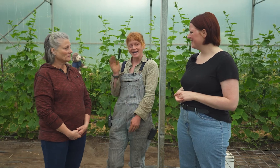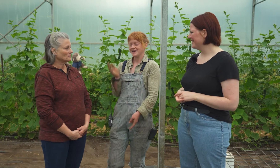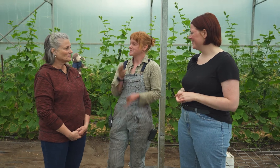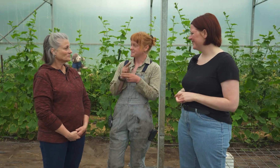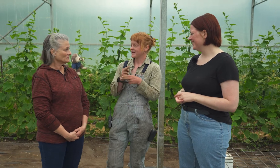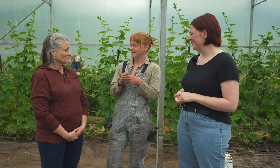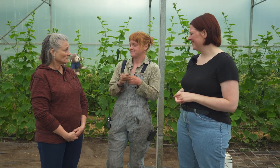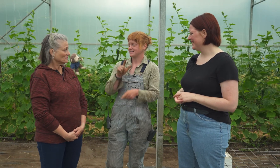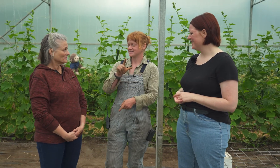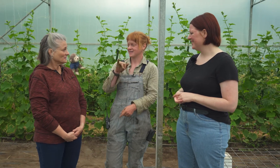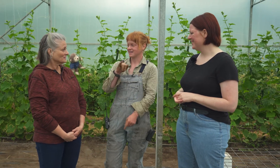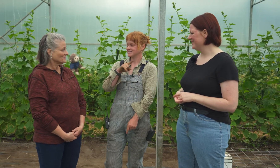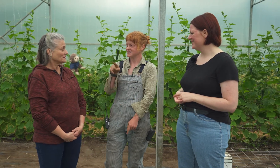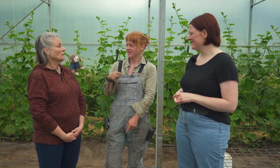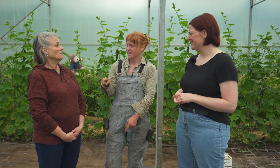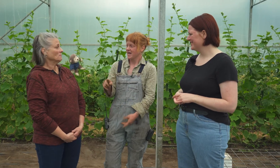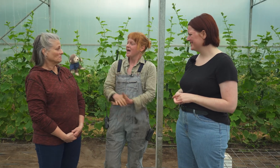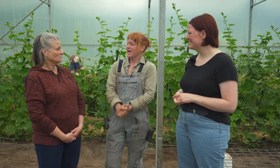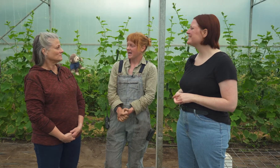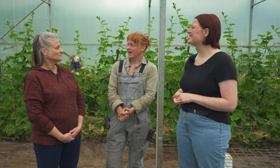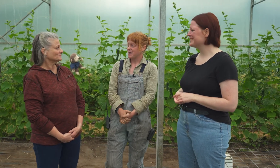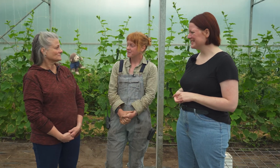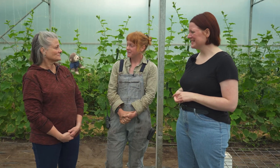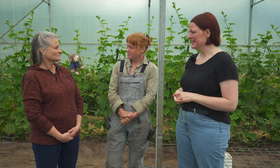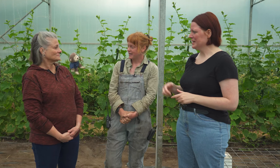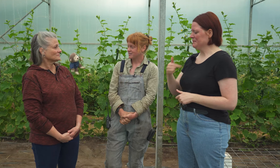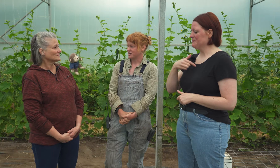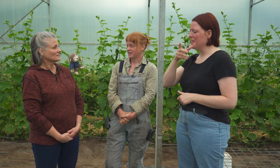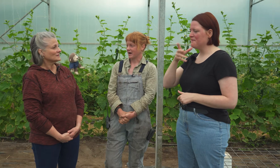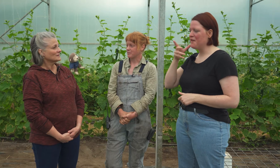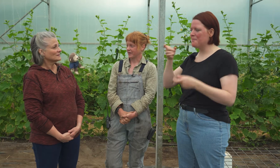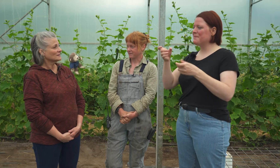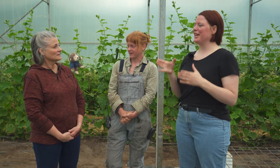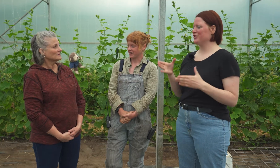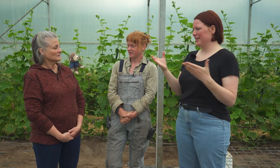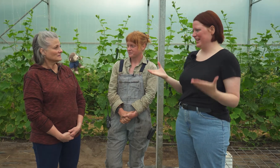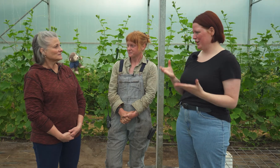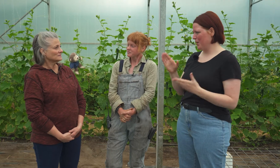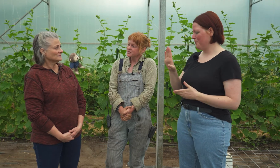Hi, my name is Liz. And I'm the farm manager here at Blandford.